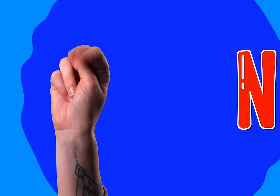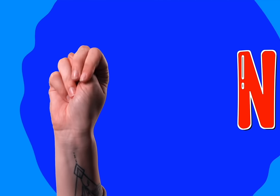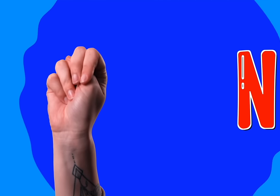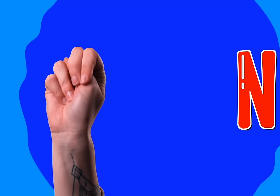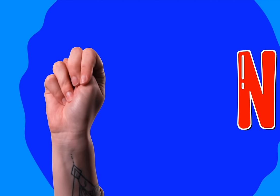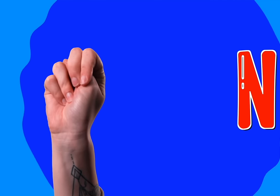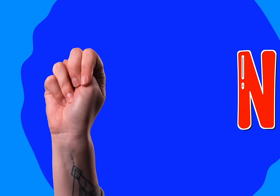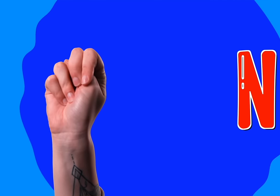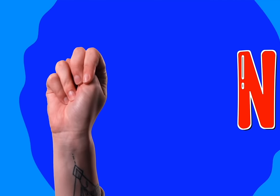N.